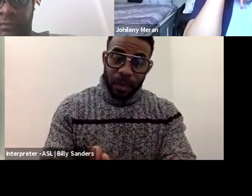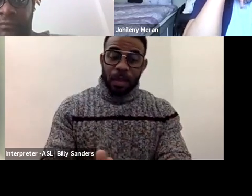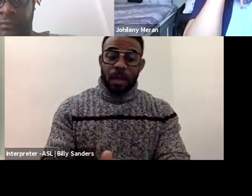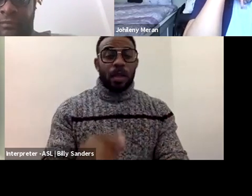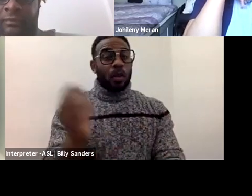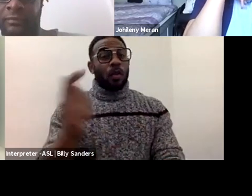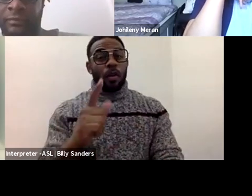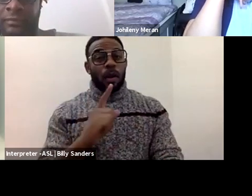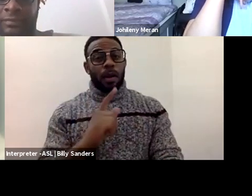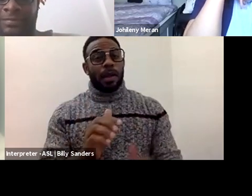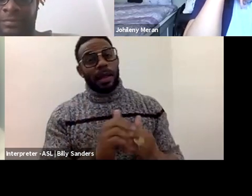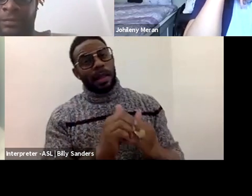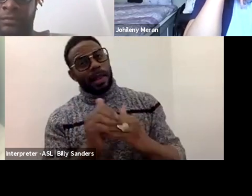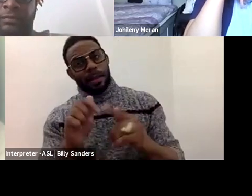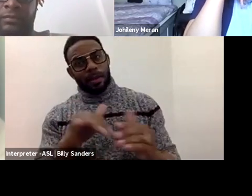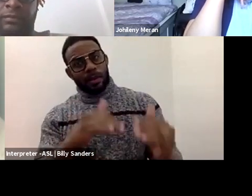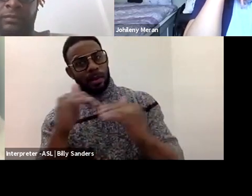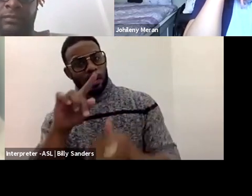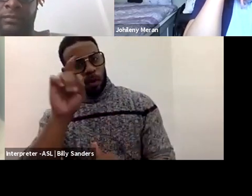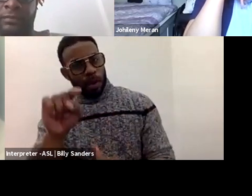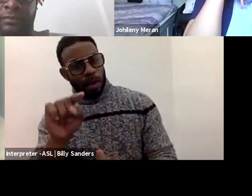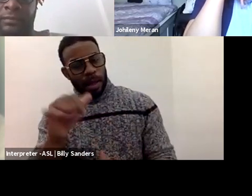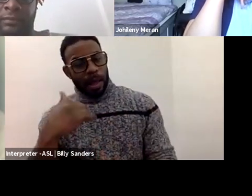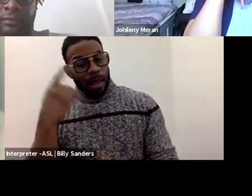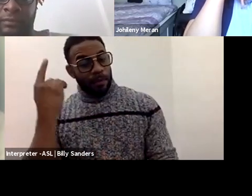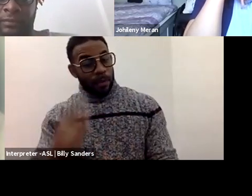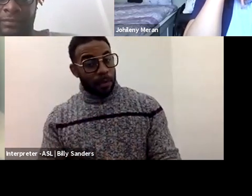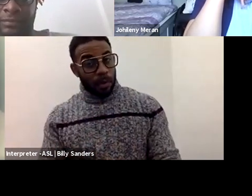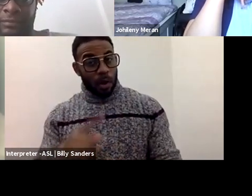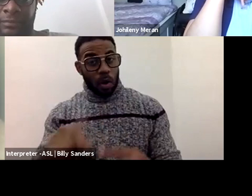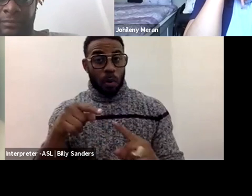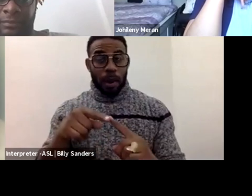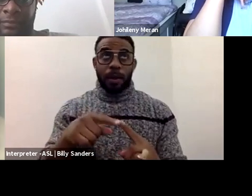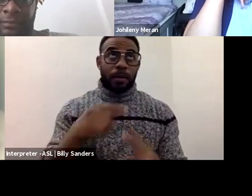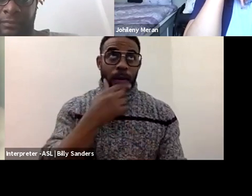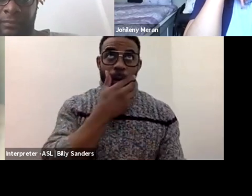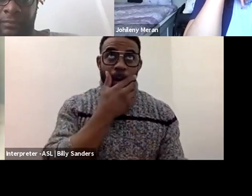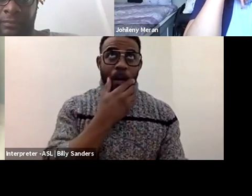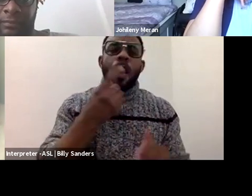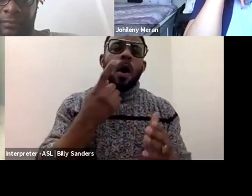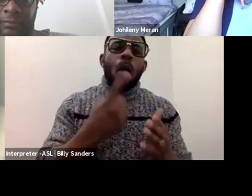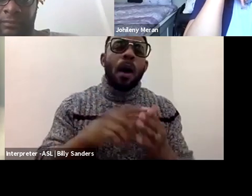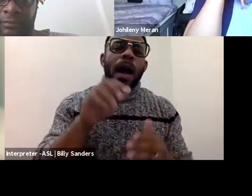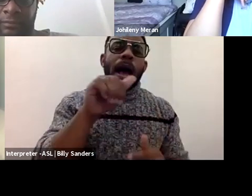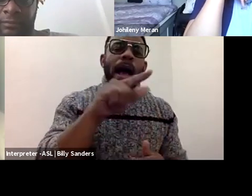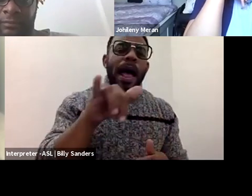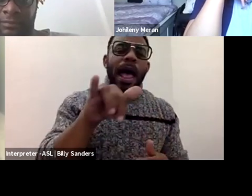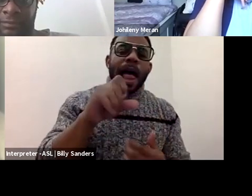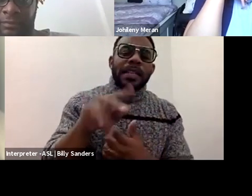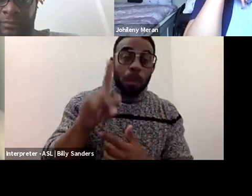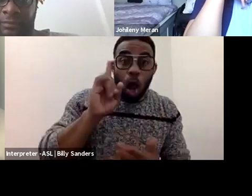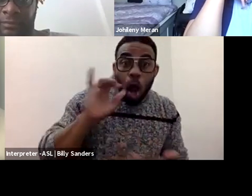really led me into the question that I have here around what allyship can look like between